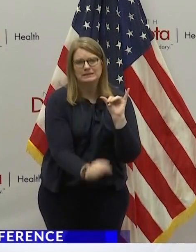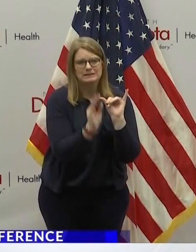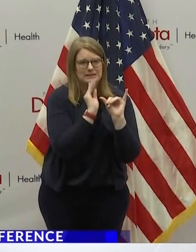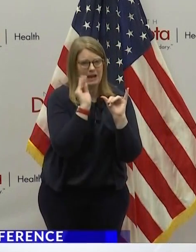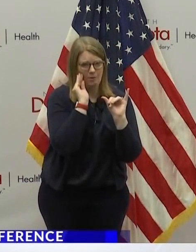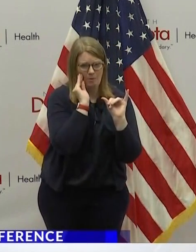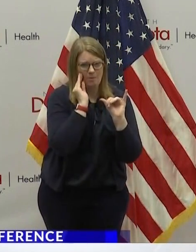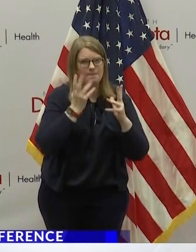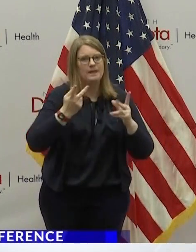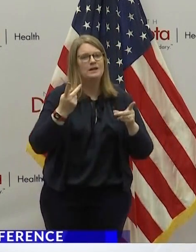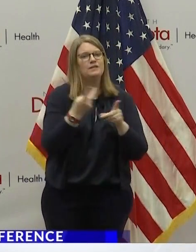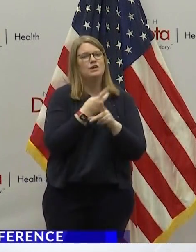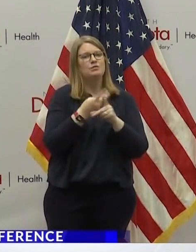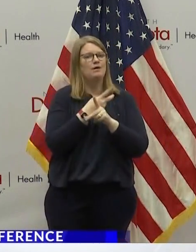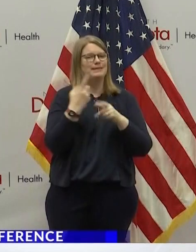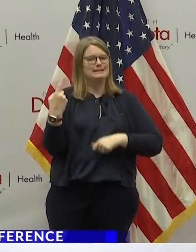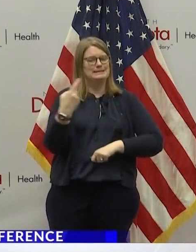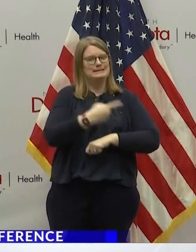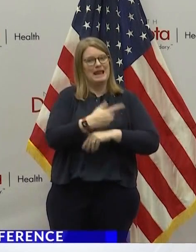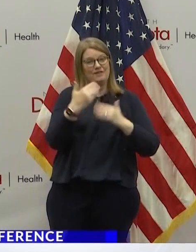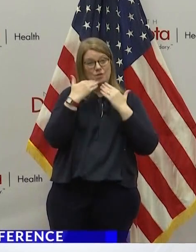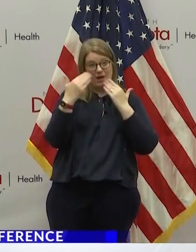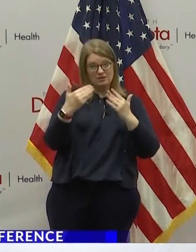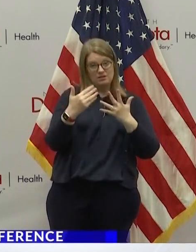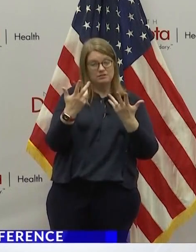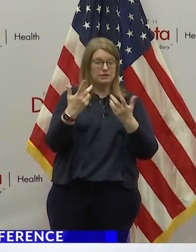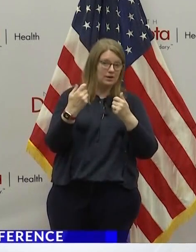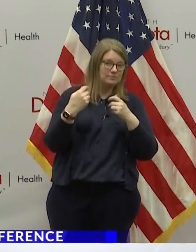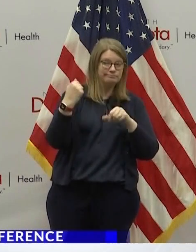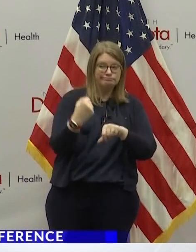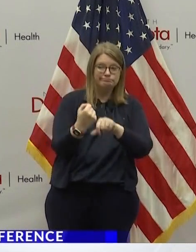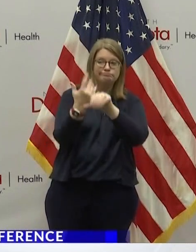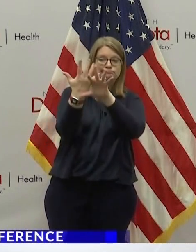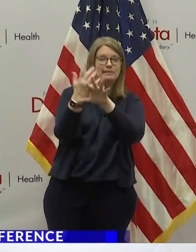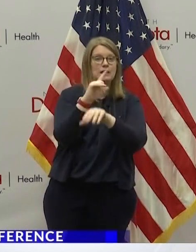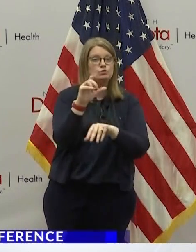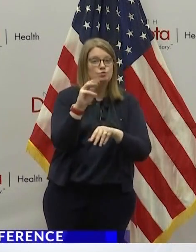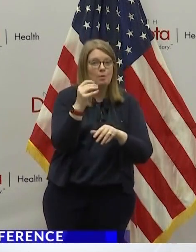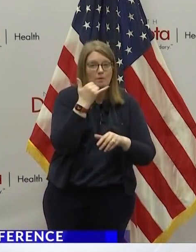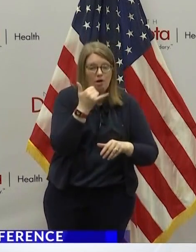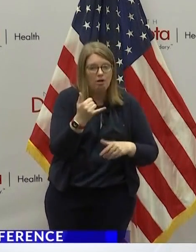SAFEST WAY TO CELEBRATE THE HOLIDAY IS WITH THE PEOPLE YOU LIVE WITH.